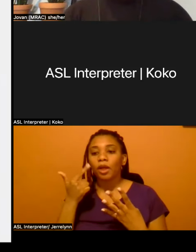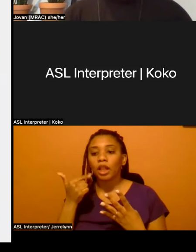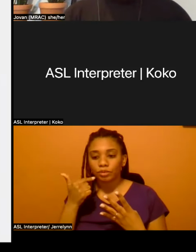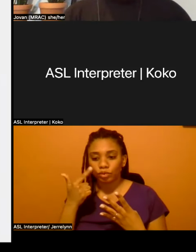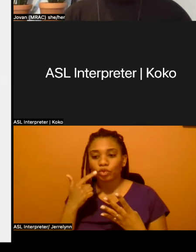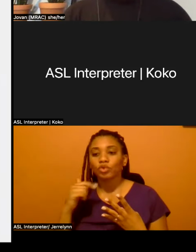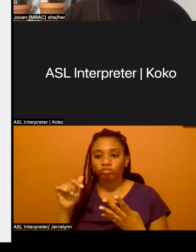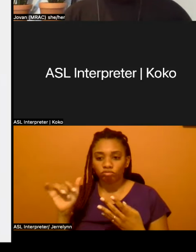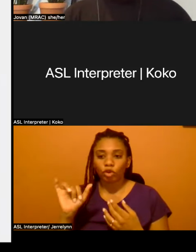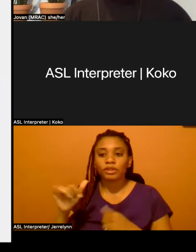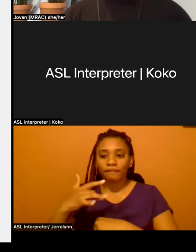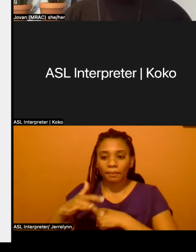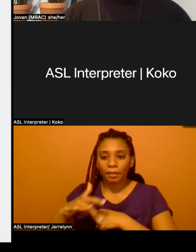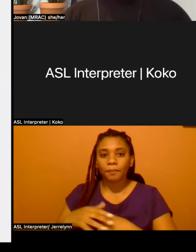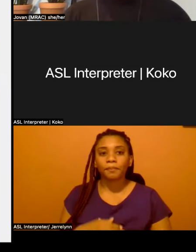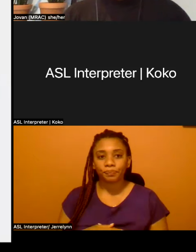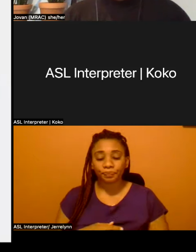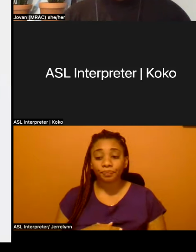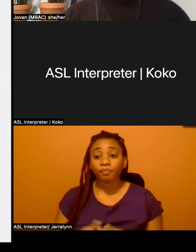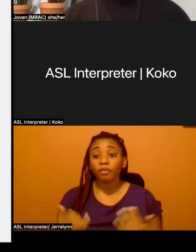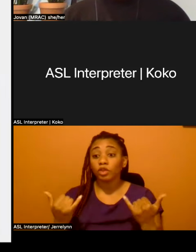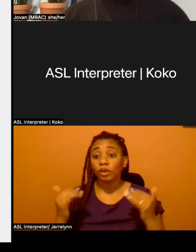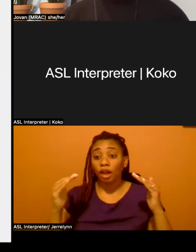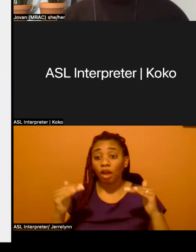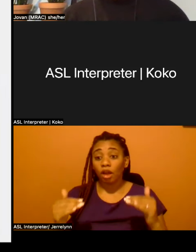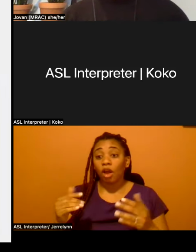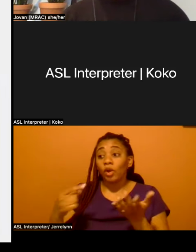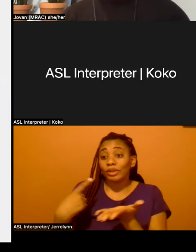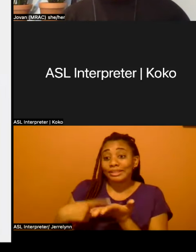First, there are two types of submissions.